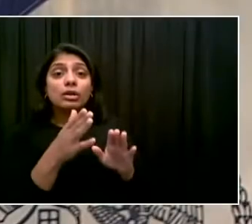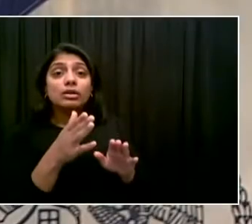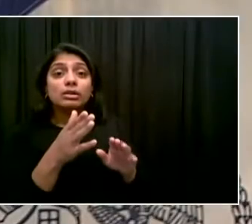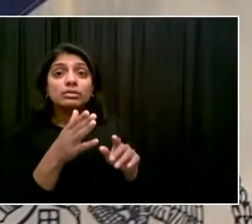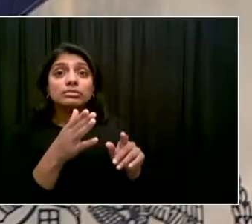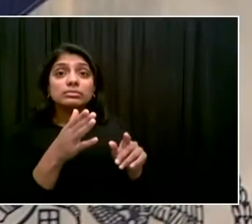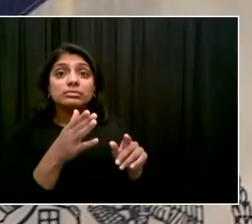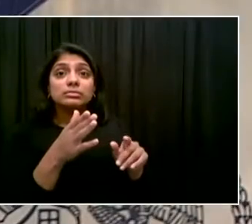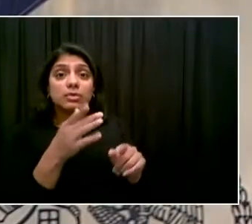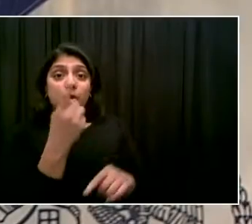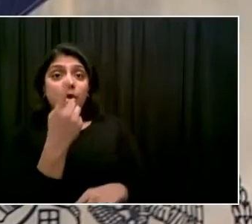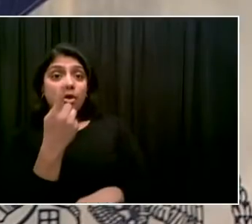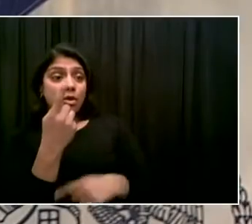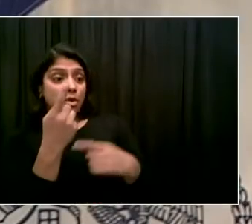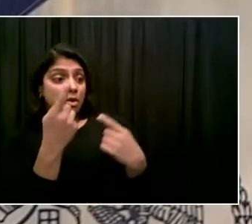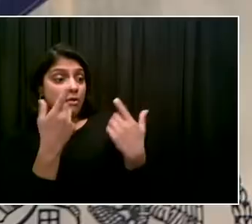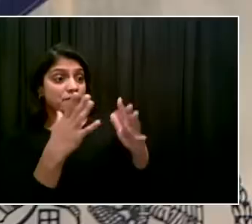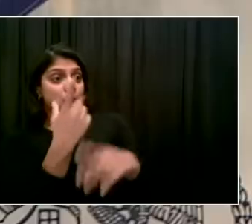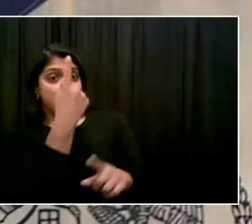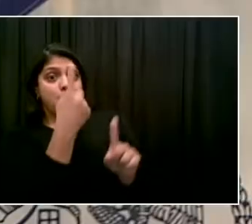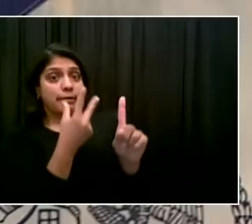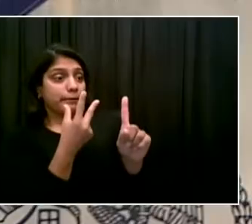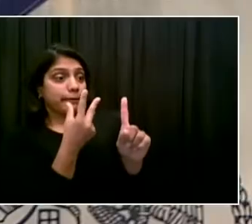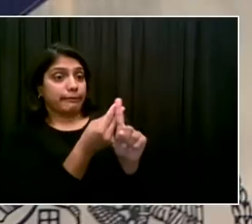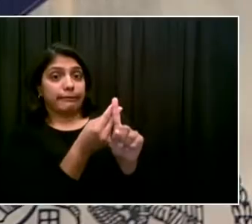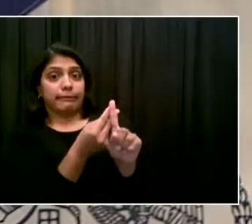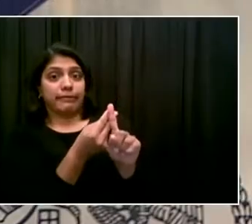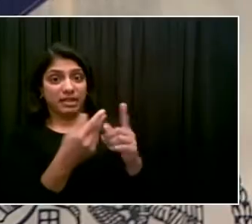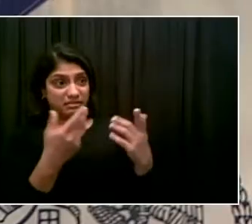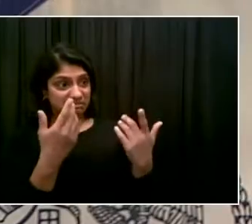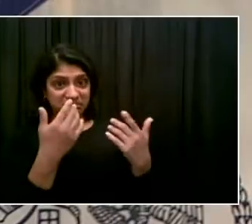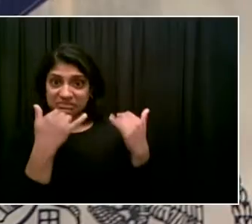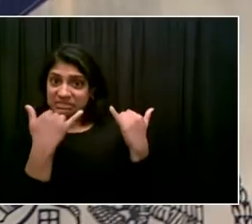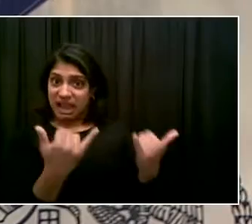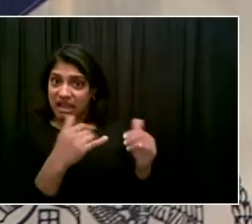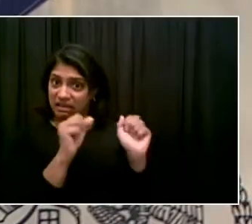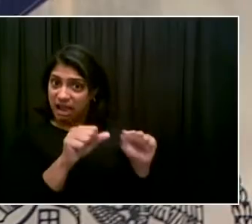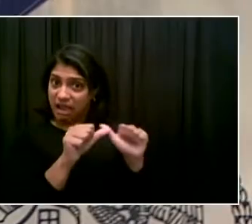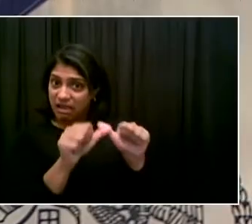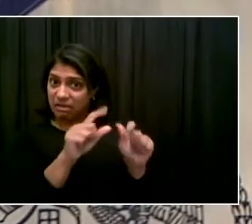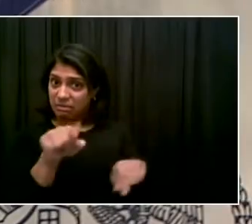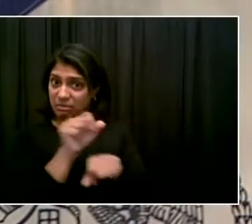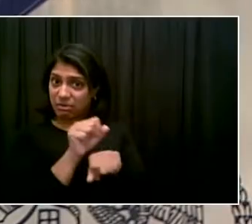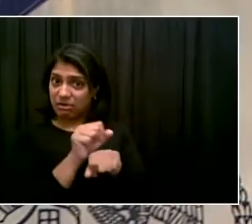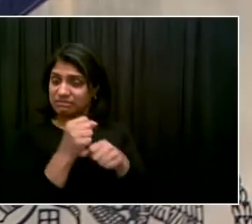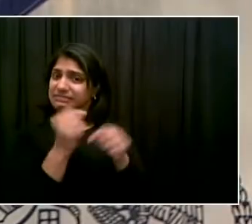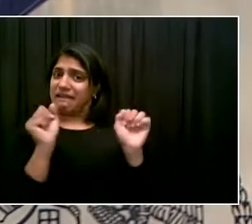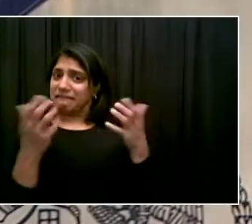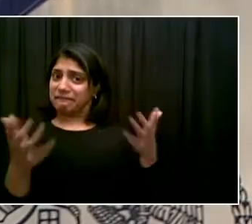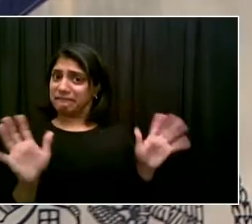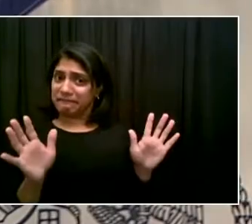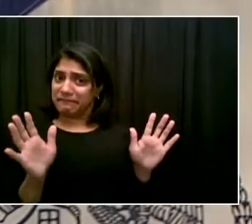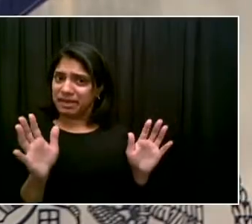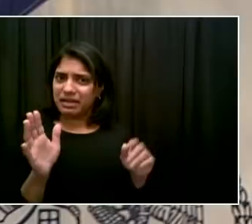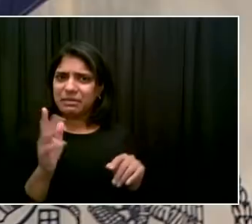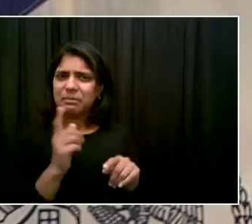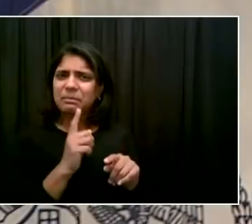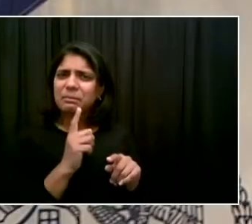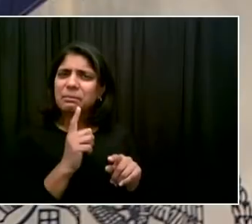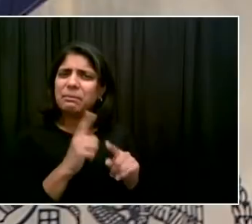ALS ONG AS A WORKER AHS TIHER FIRST SHOT DECEMBER 27 THEY CAN COME TO THE OFFICE, ONE FOLKS HAVE JUST